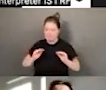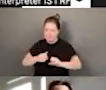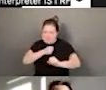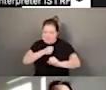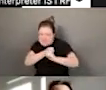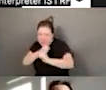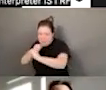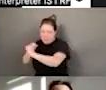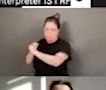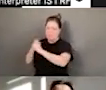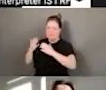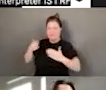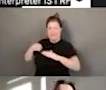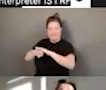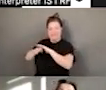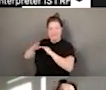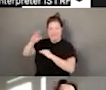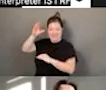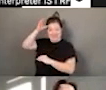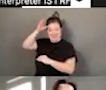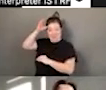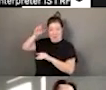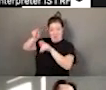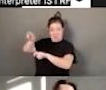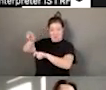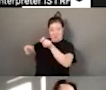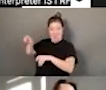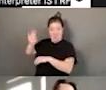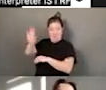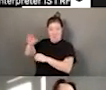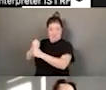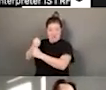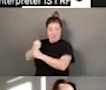by accessibility experts and what maybe makes us different